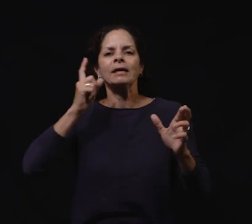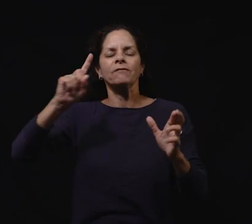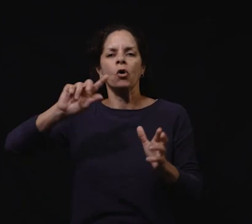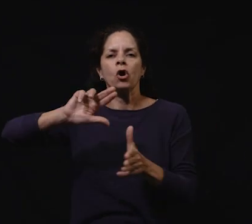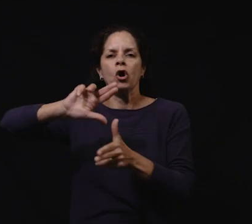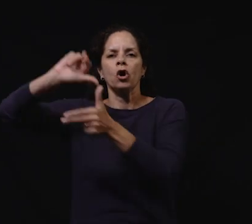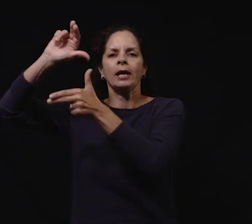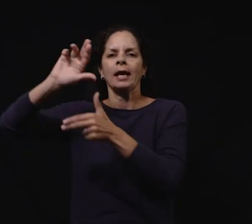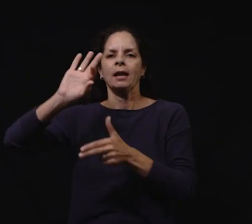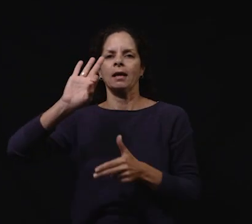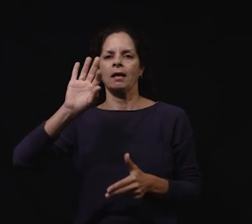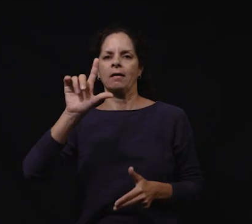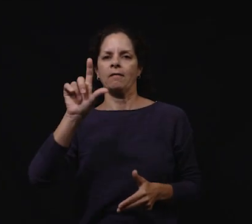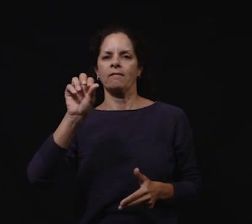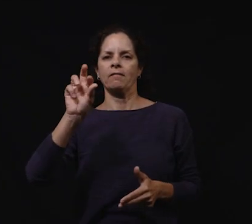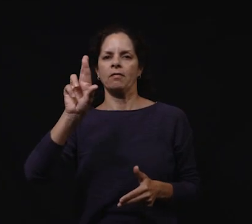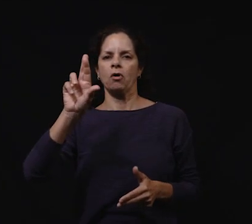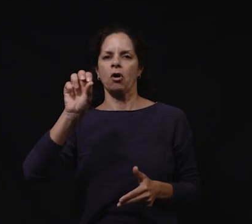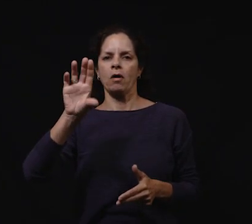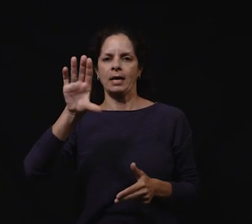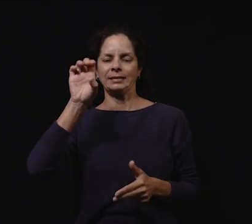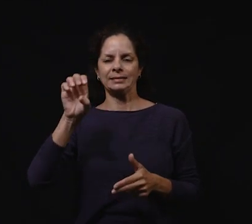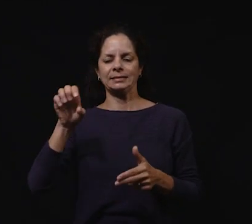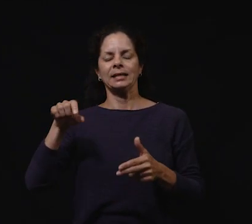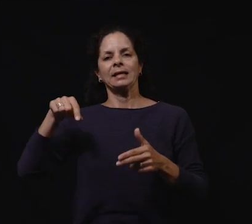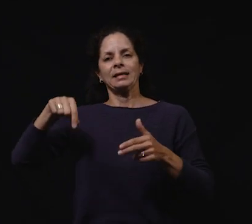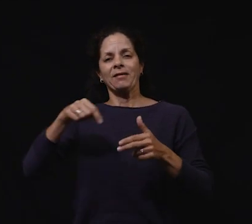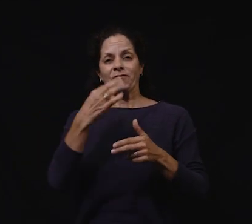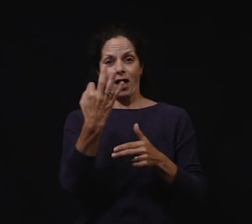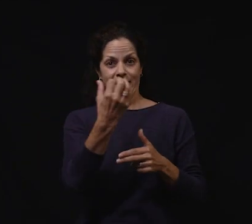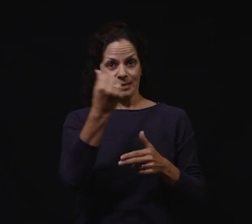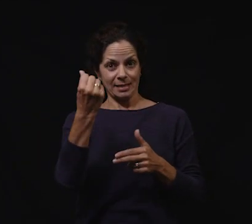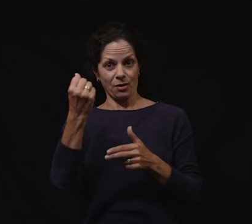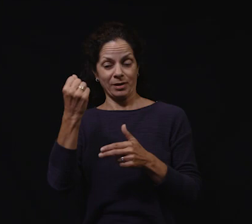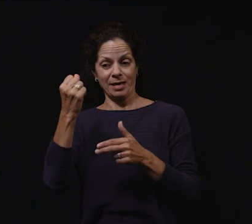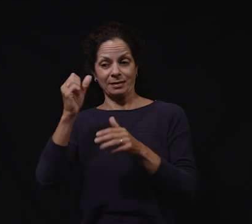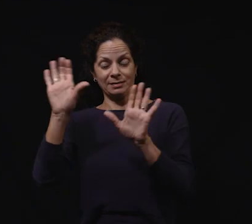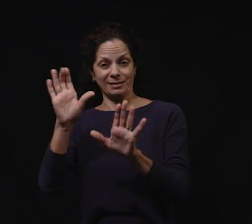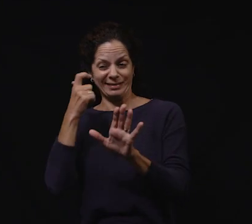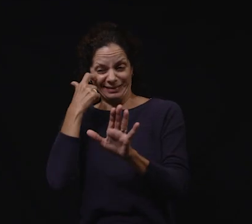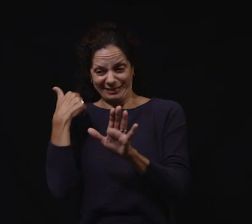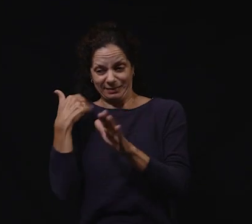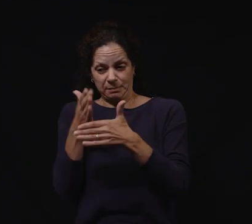We have been over the weekend doing some preparation and planning getting our resources together, etc